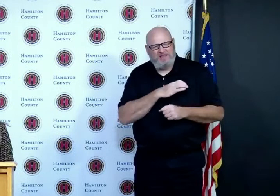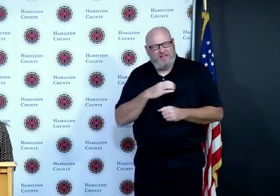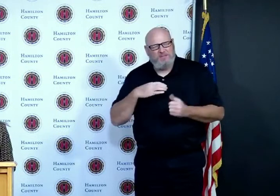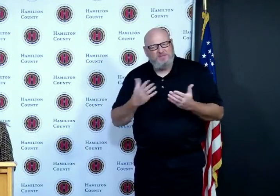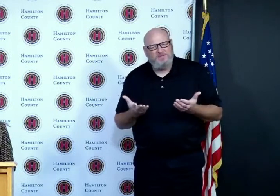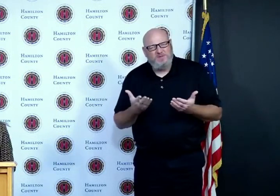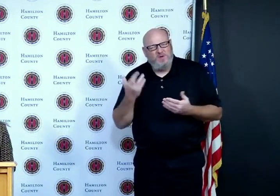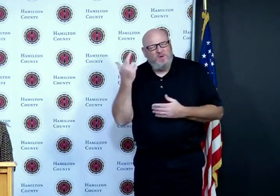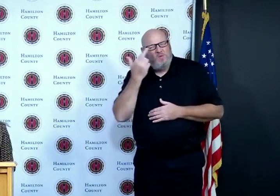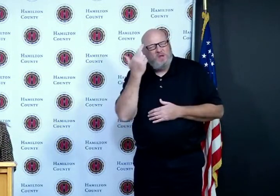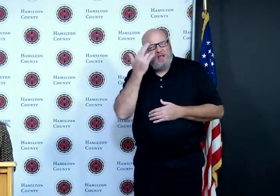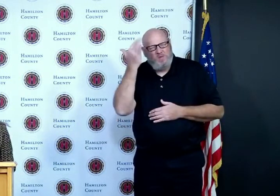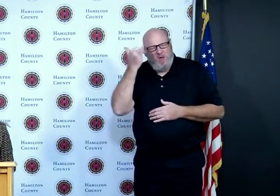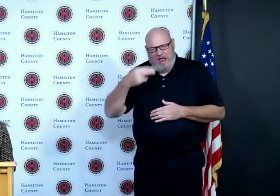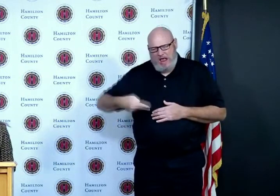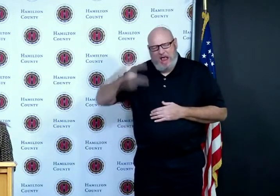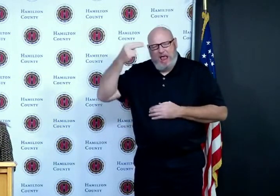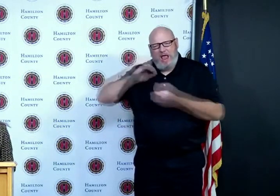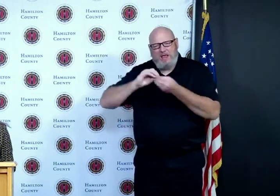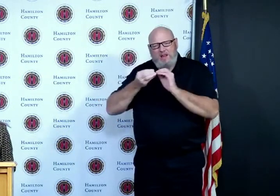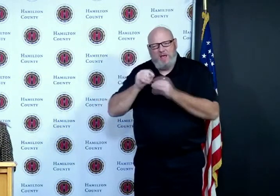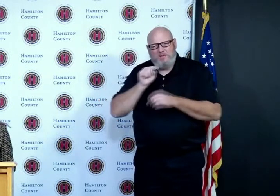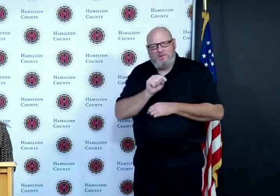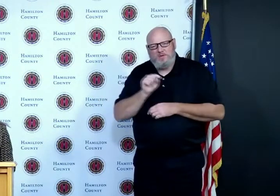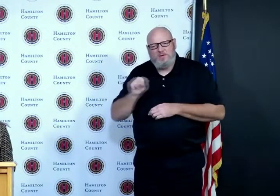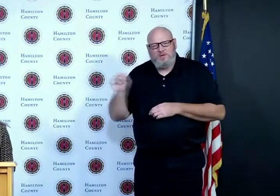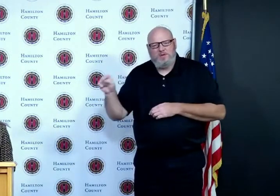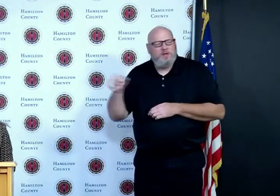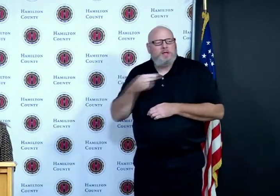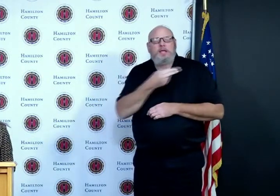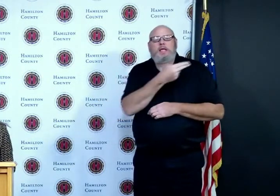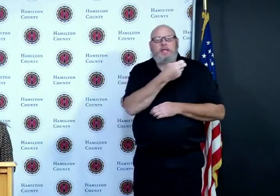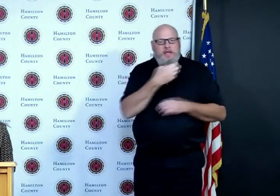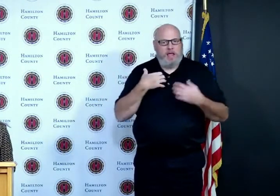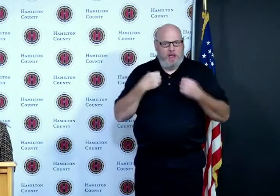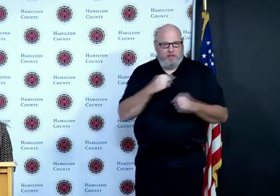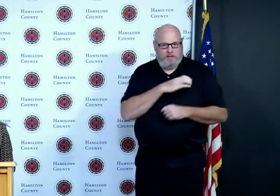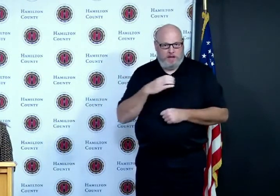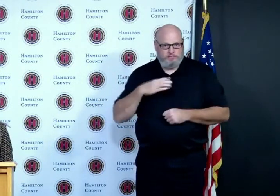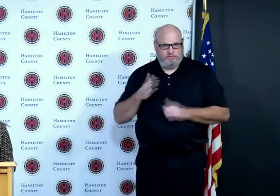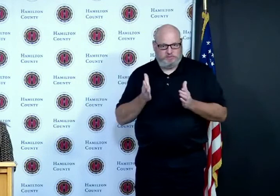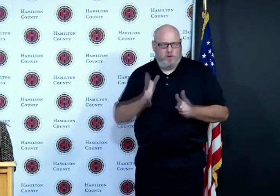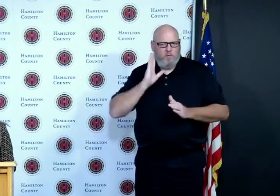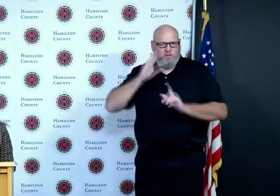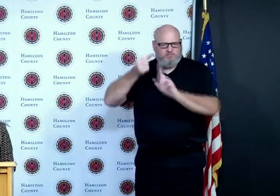him illuminate a little bit but it you know death count as we know is a lagging indicator and so we